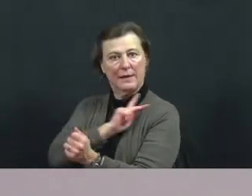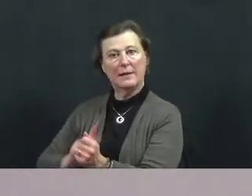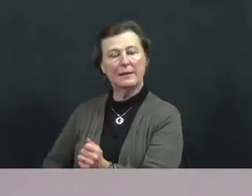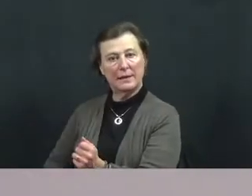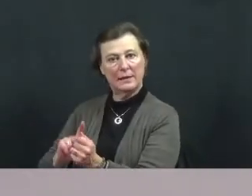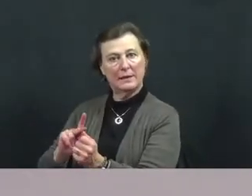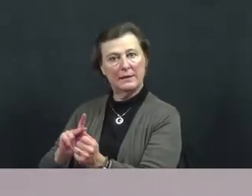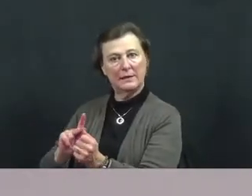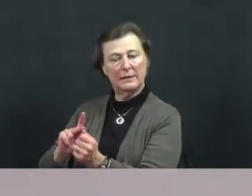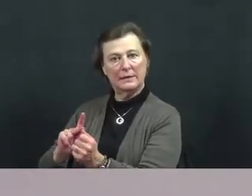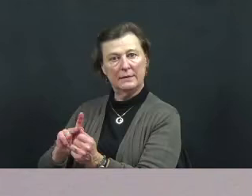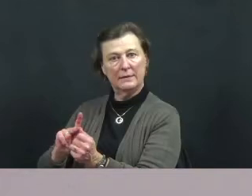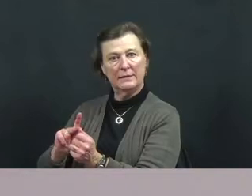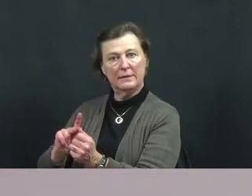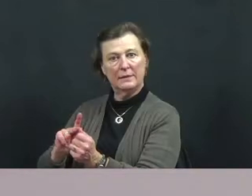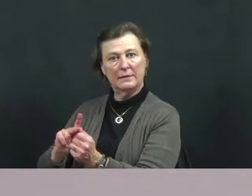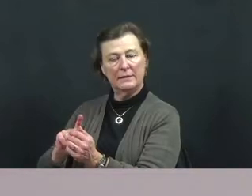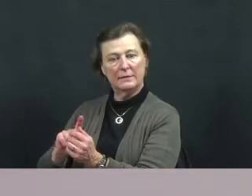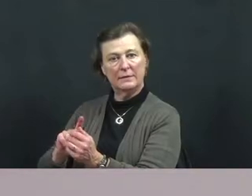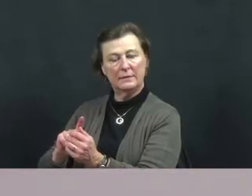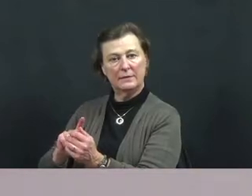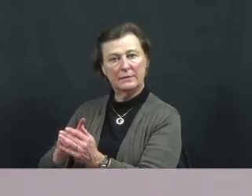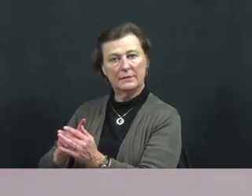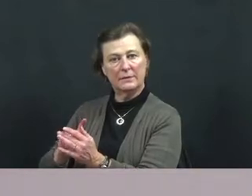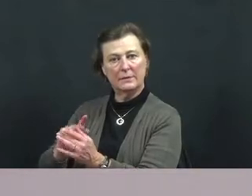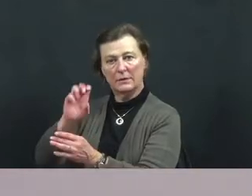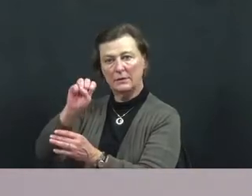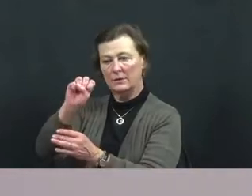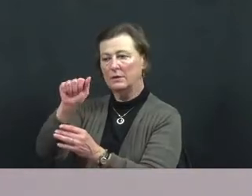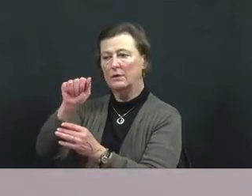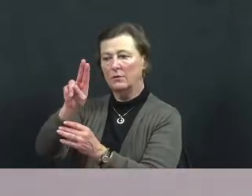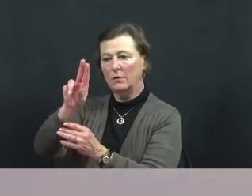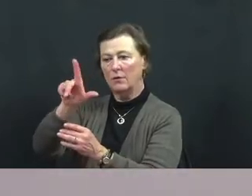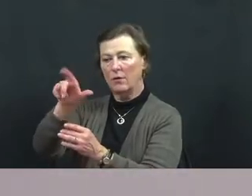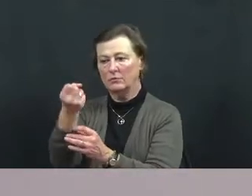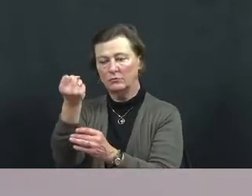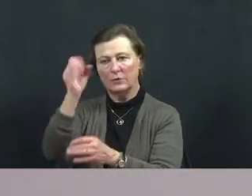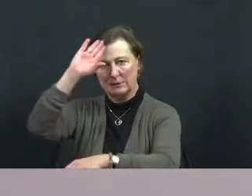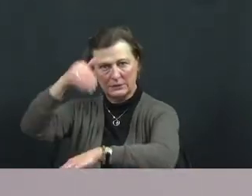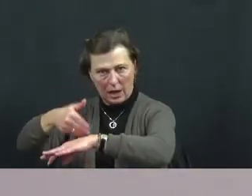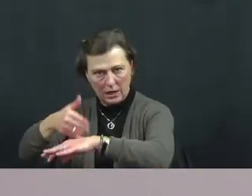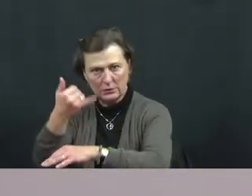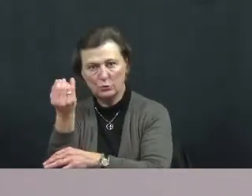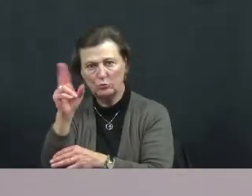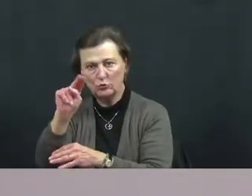he was a Saul’s son, Jonathan, and they were such good friends.